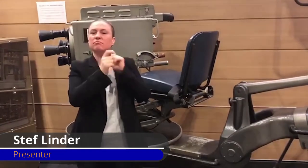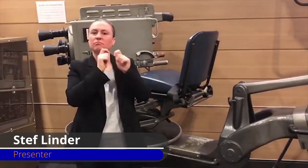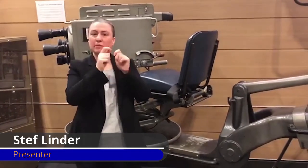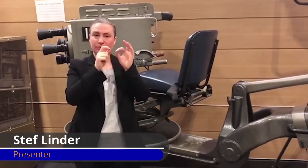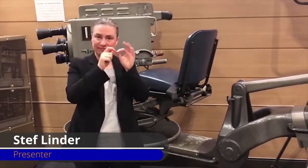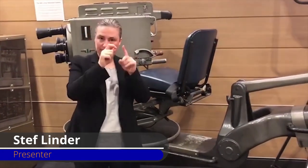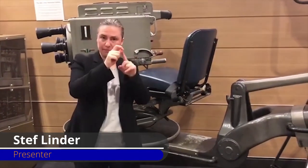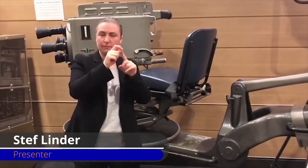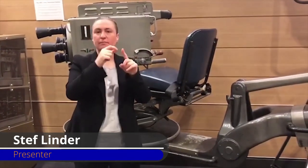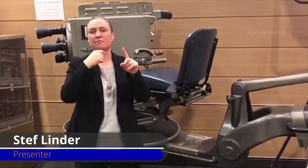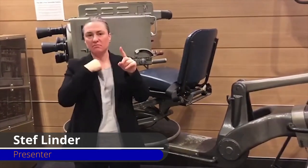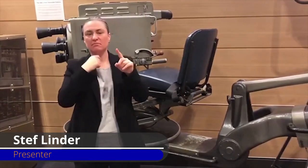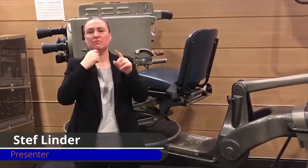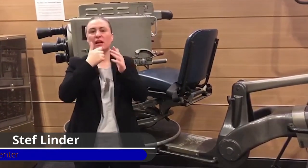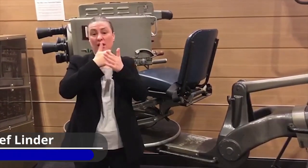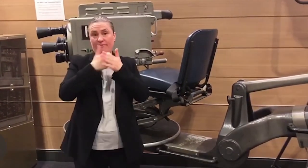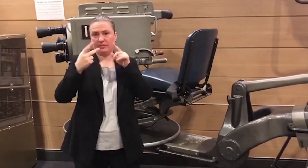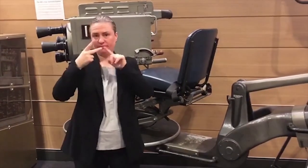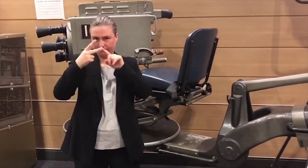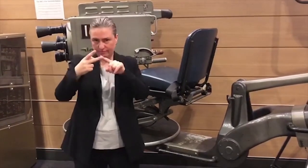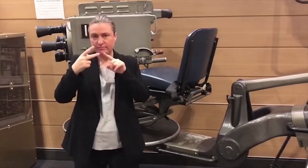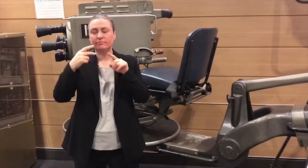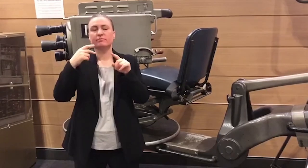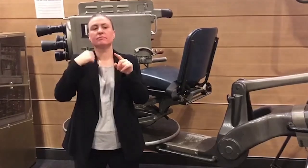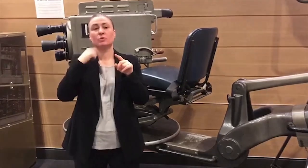Brent Phillips and I alternate presenting on a fortnightly basis.